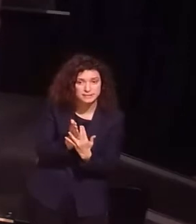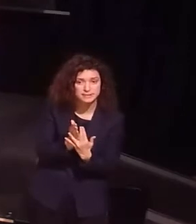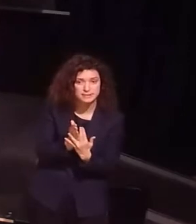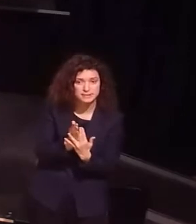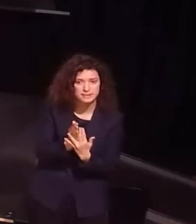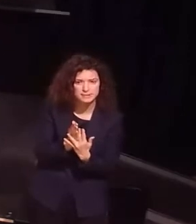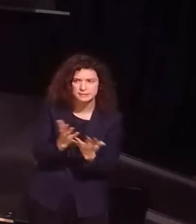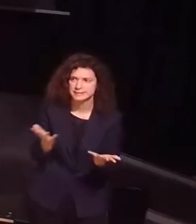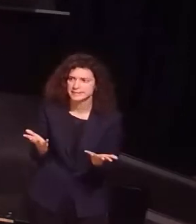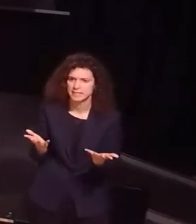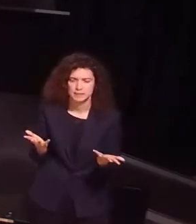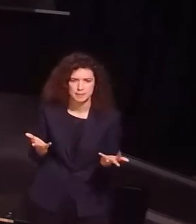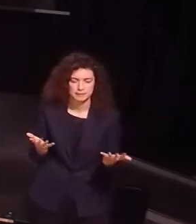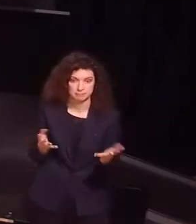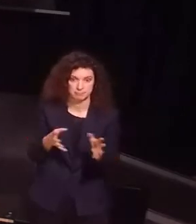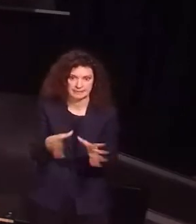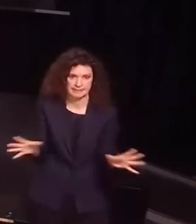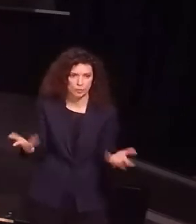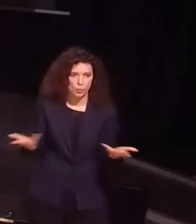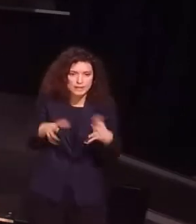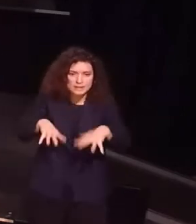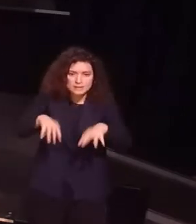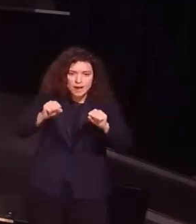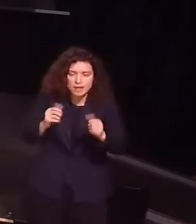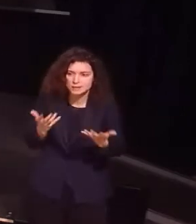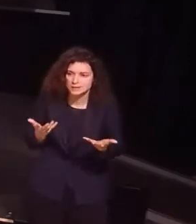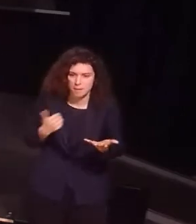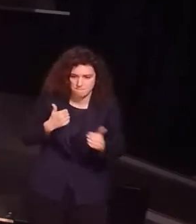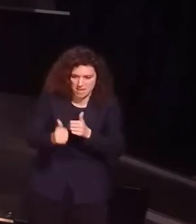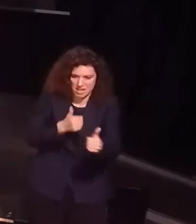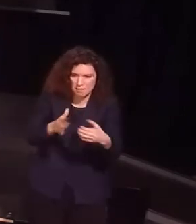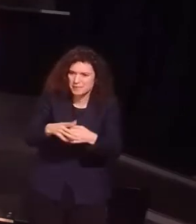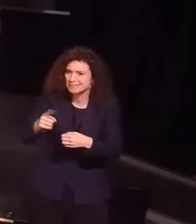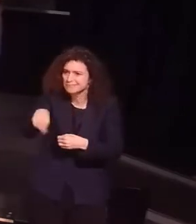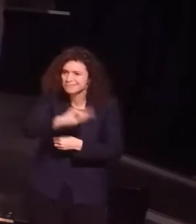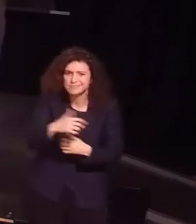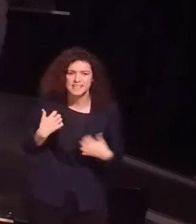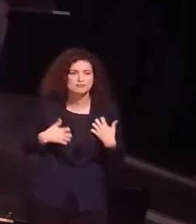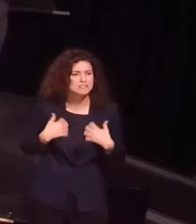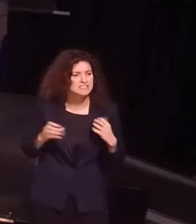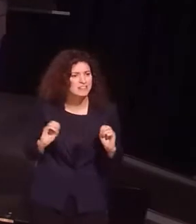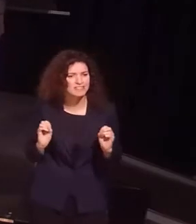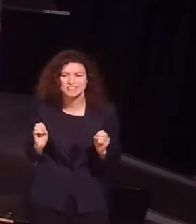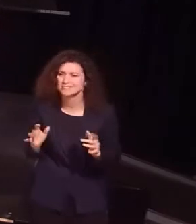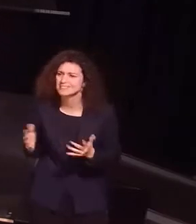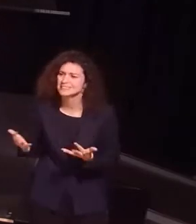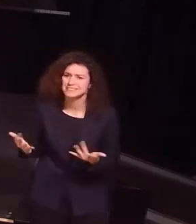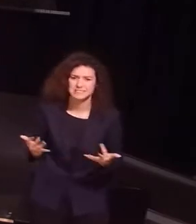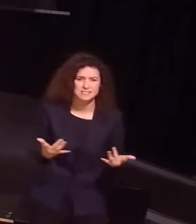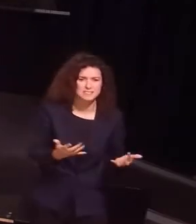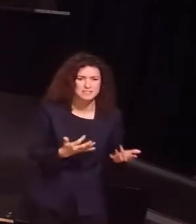I don't know where to start. No one else at my company is interested in accessibility." And I'll come back and I'll say,